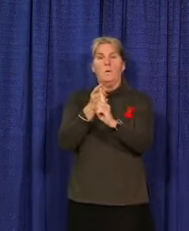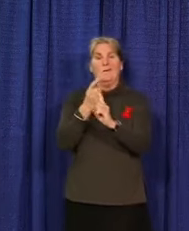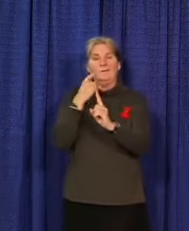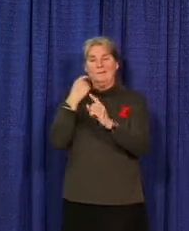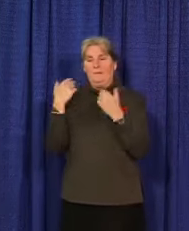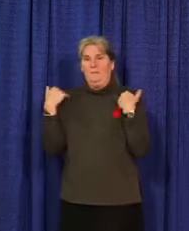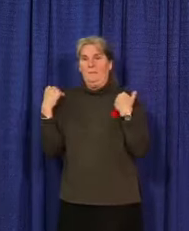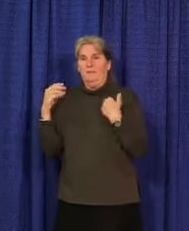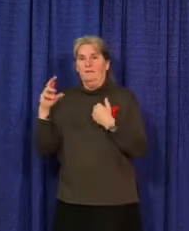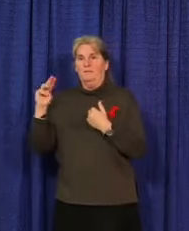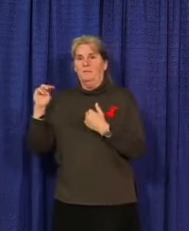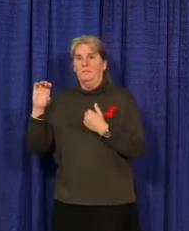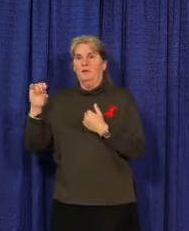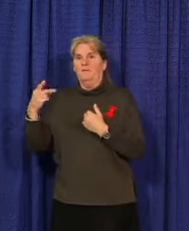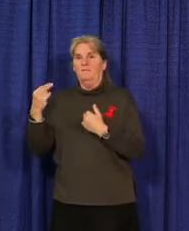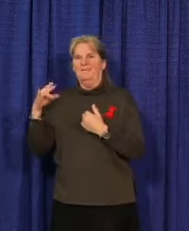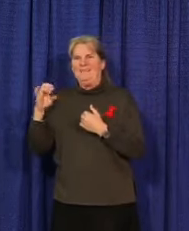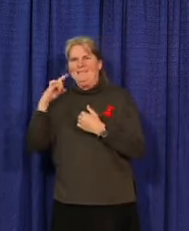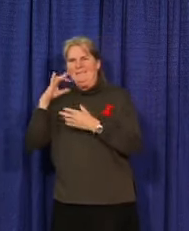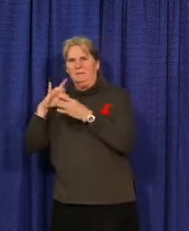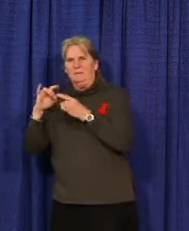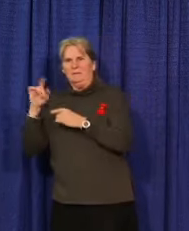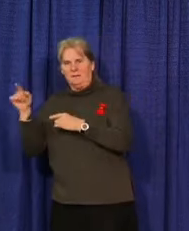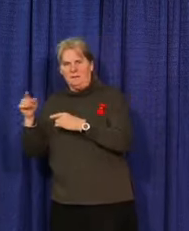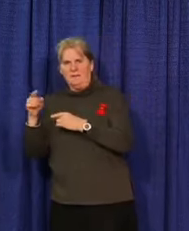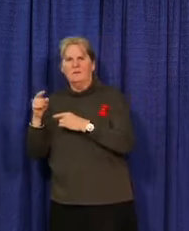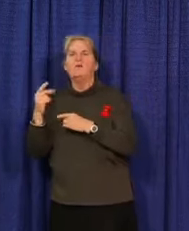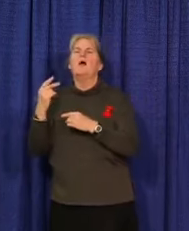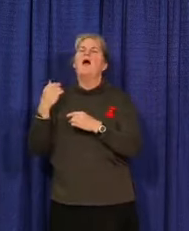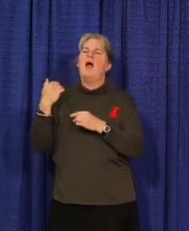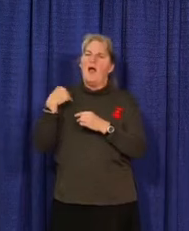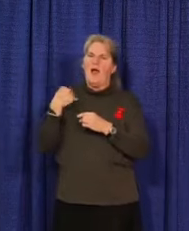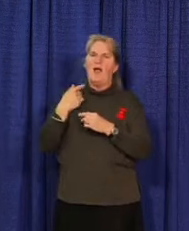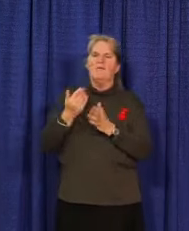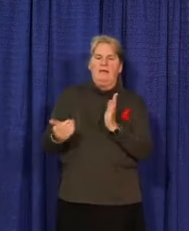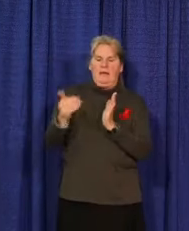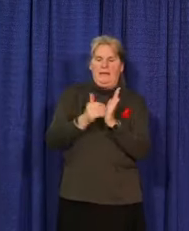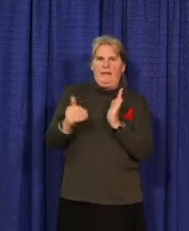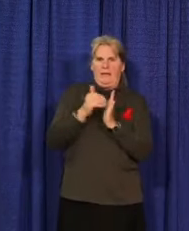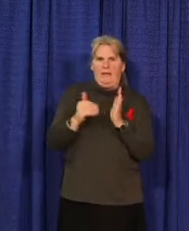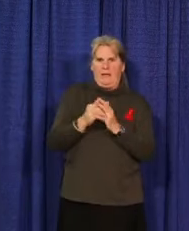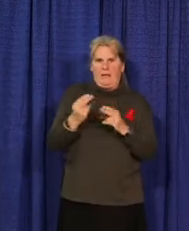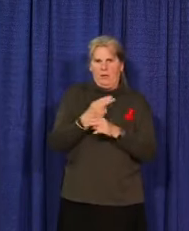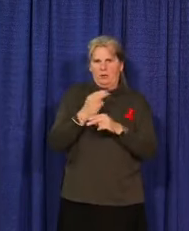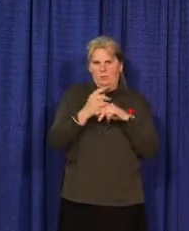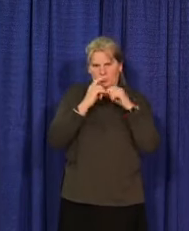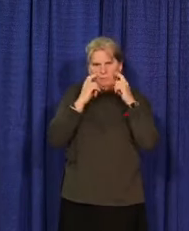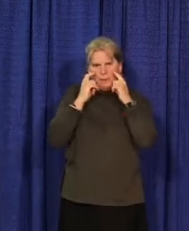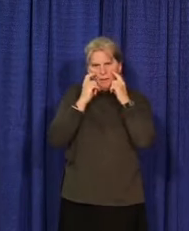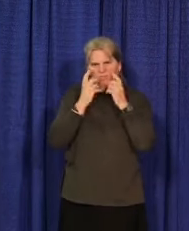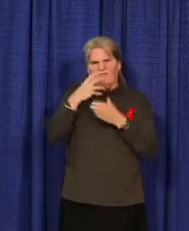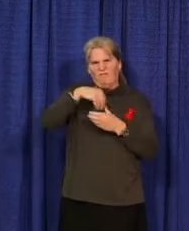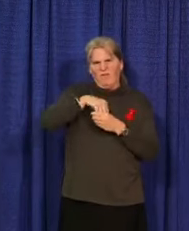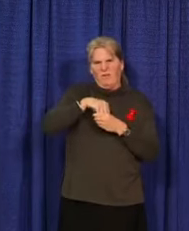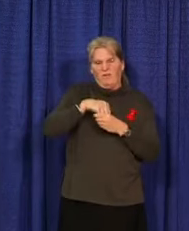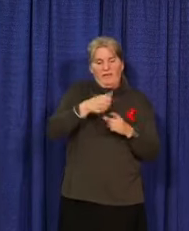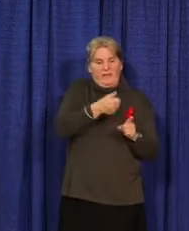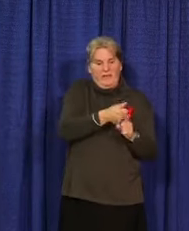The ultimate goal, as the minister said, is to have reusable masks as part of --